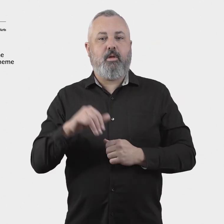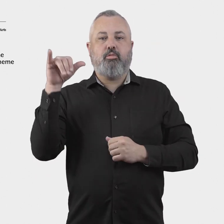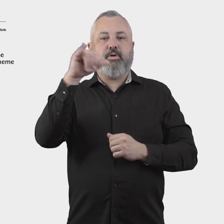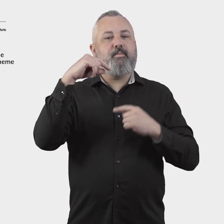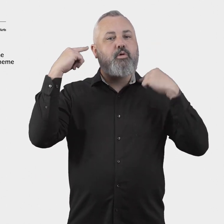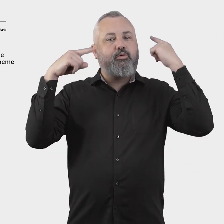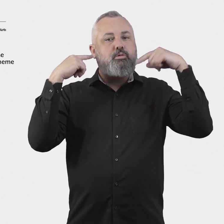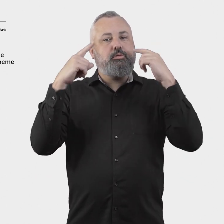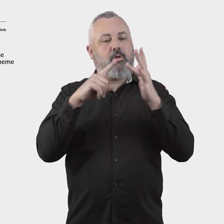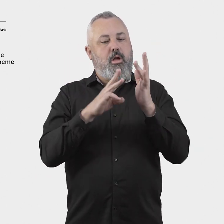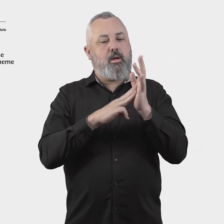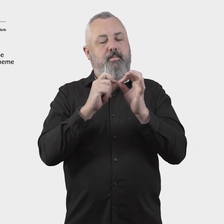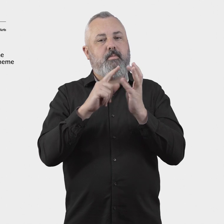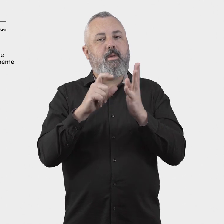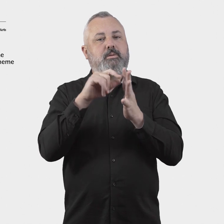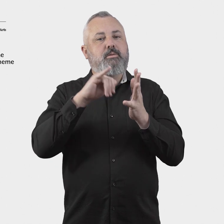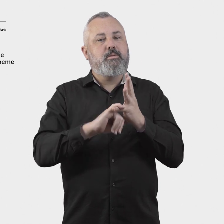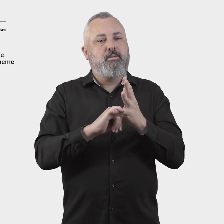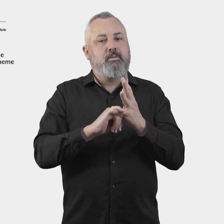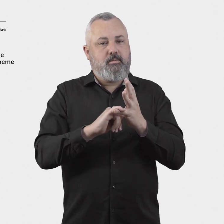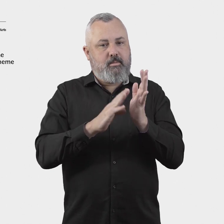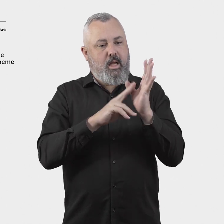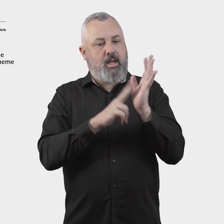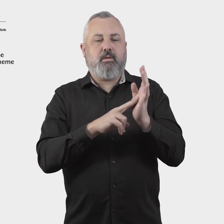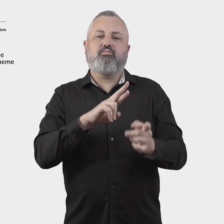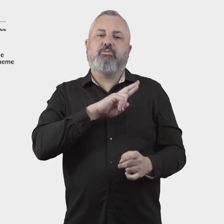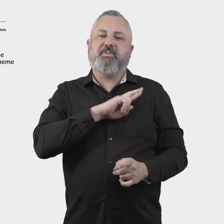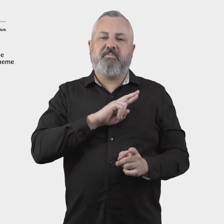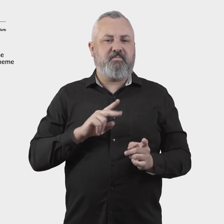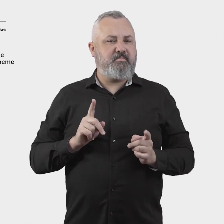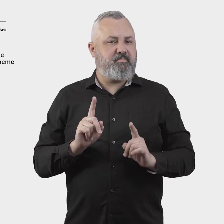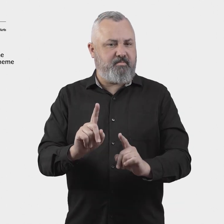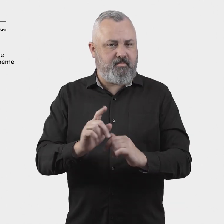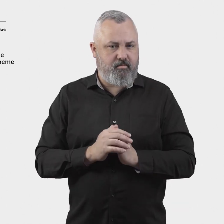Aircraft Noise Ombudsman